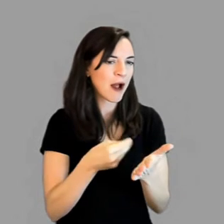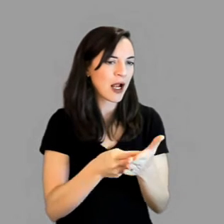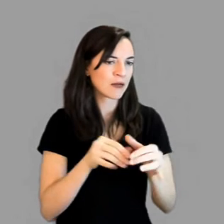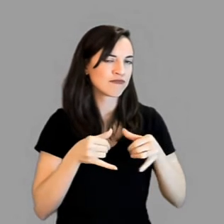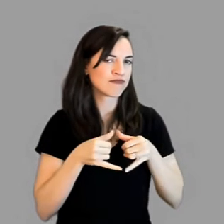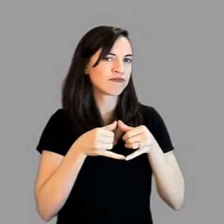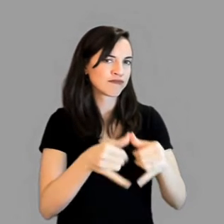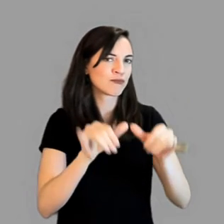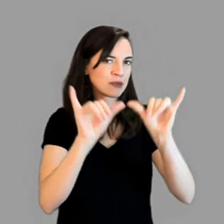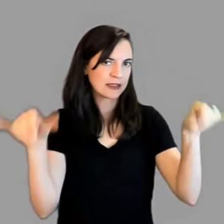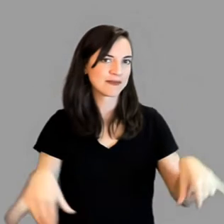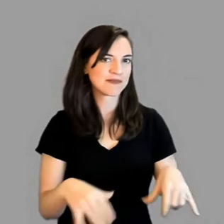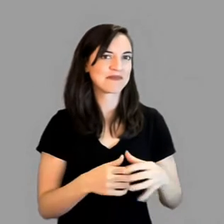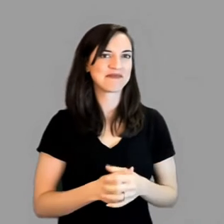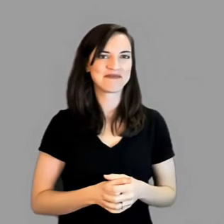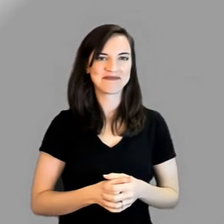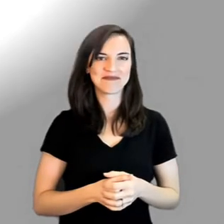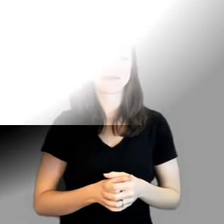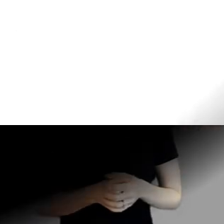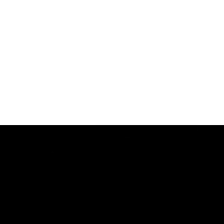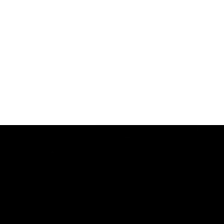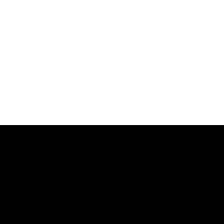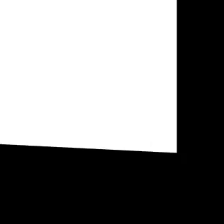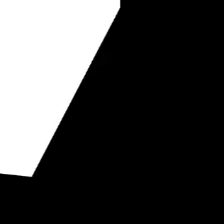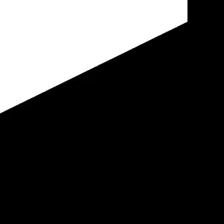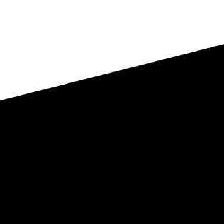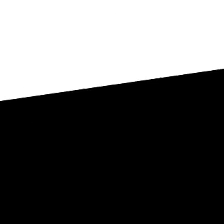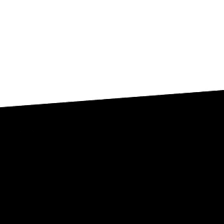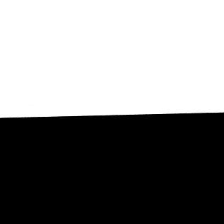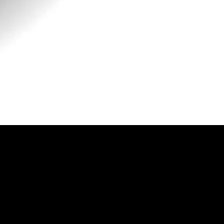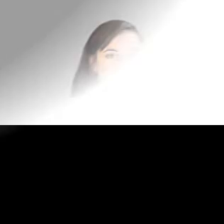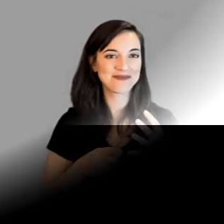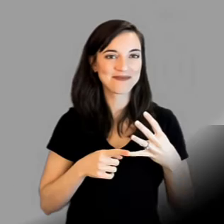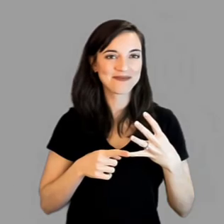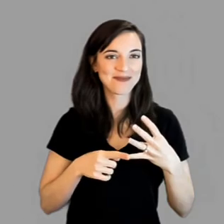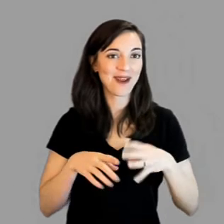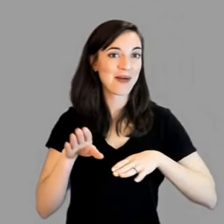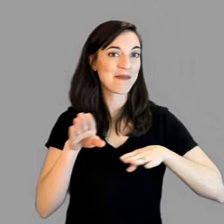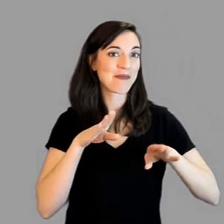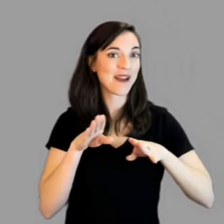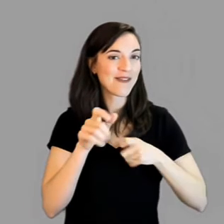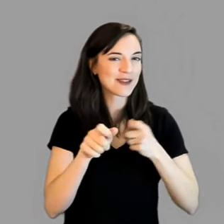Or can come in the form of using a classroom token system.